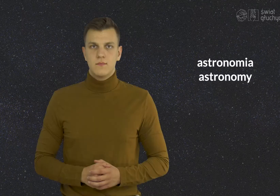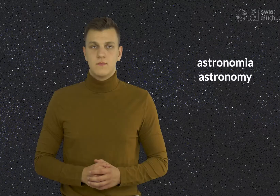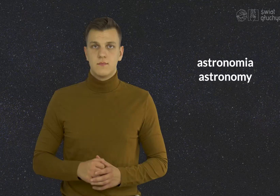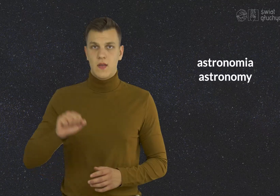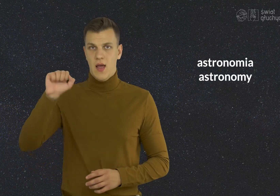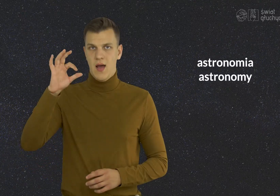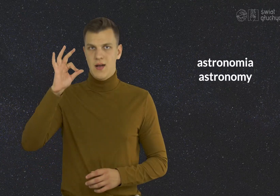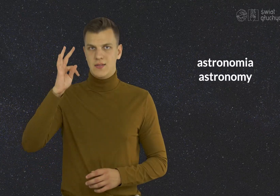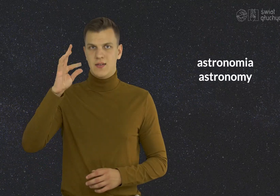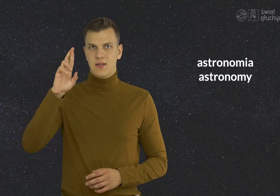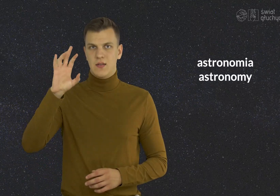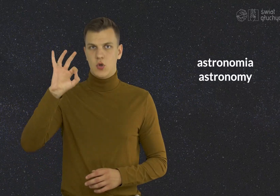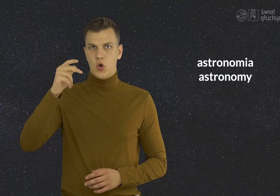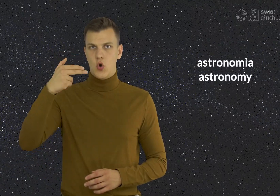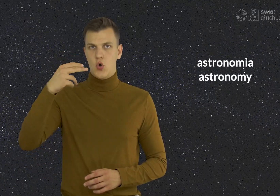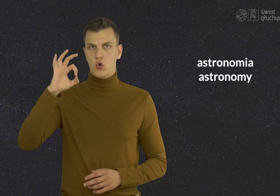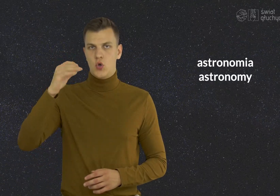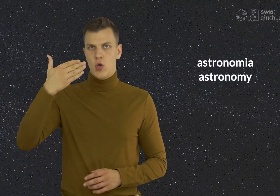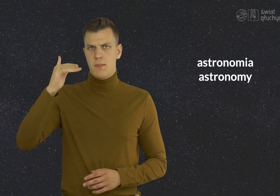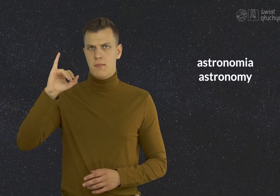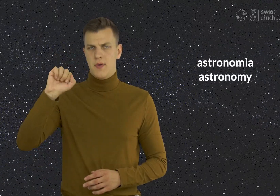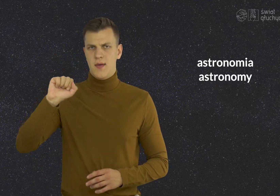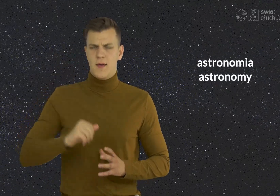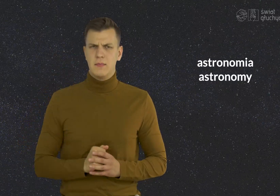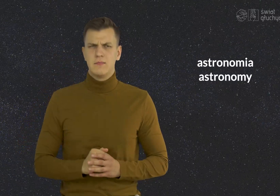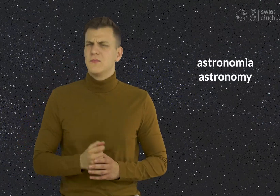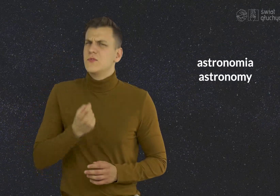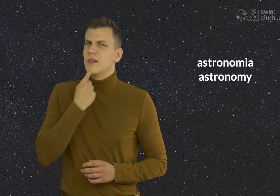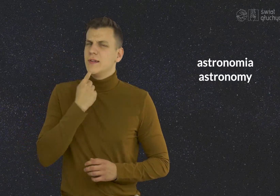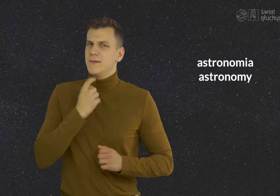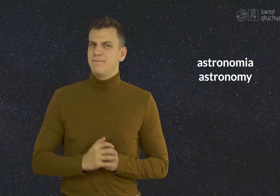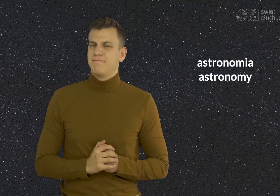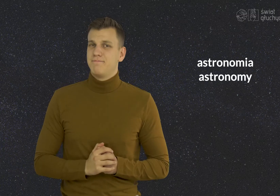What is an stronomy?